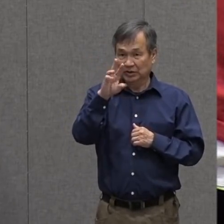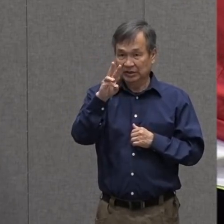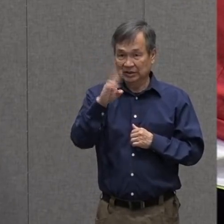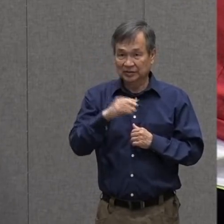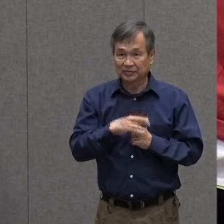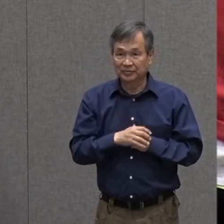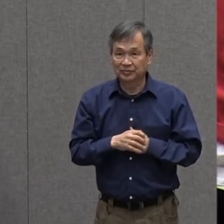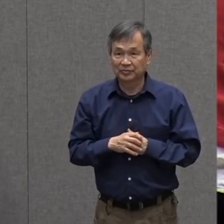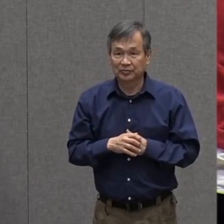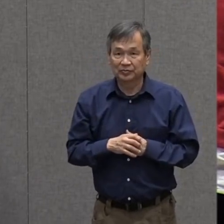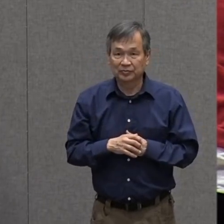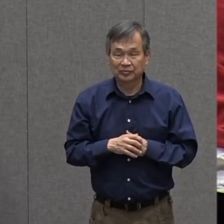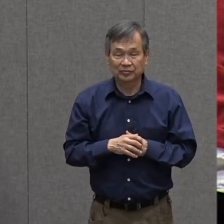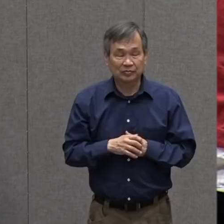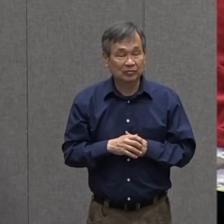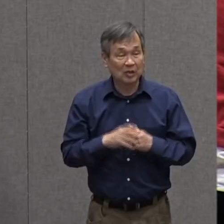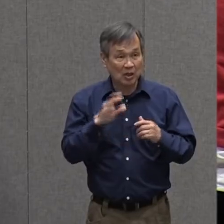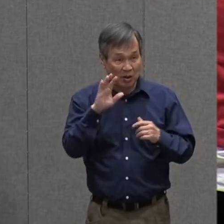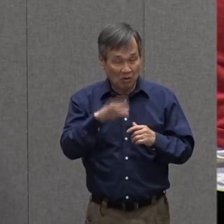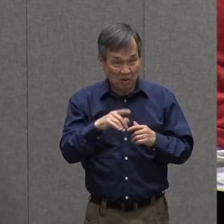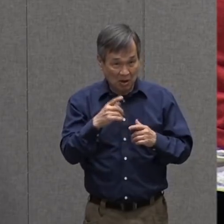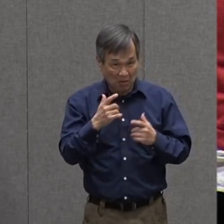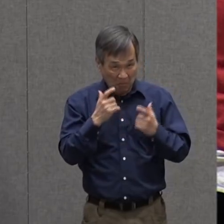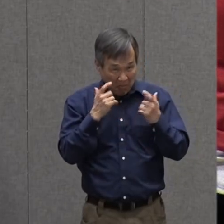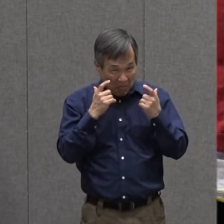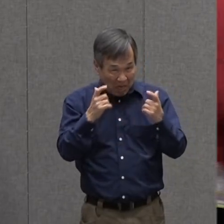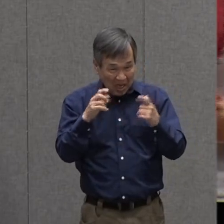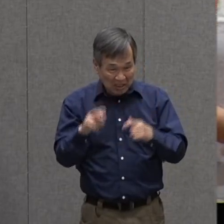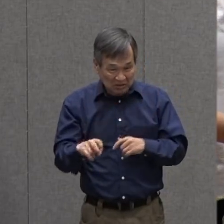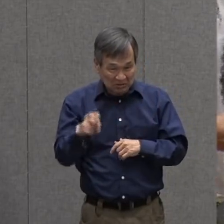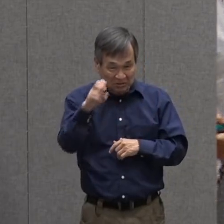But then I wanted to make one big jump back to 60